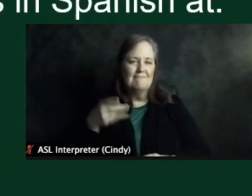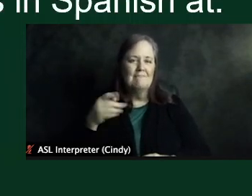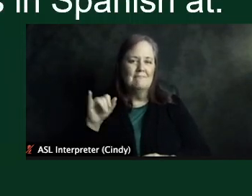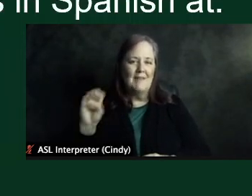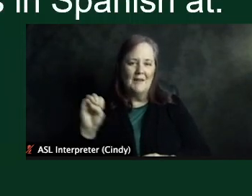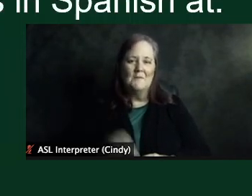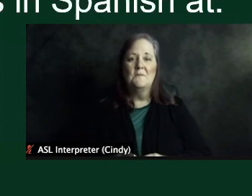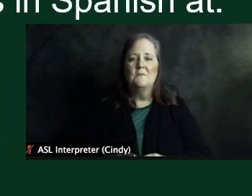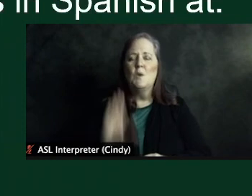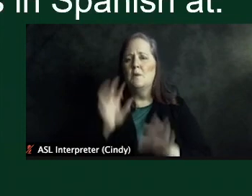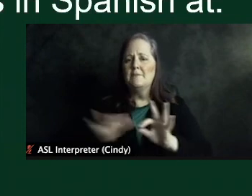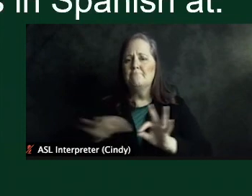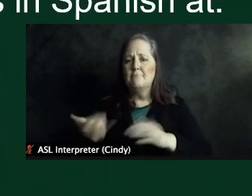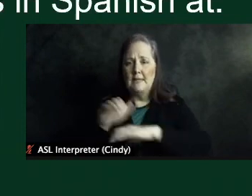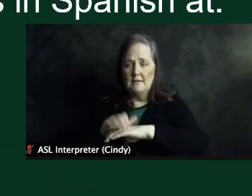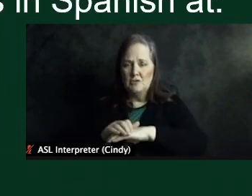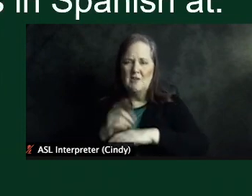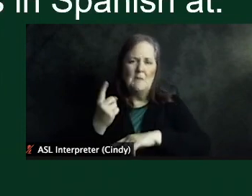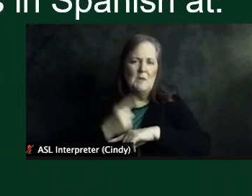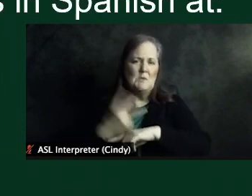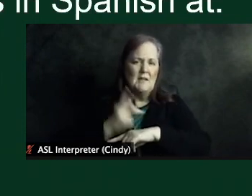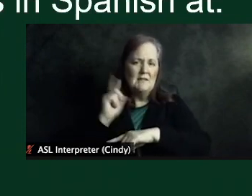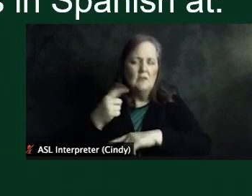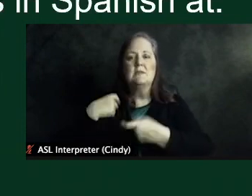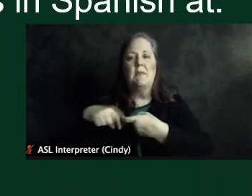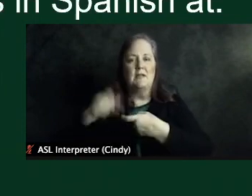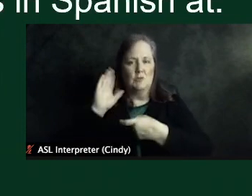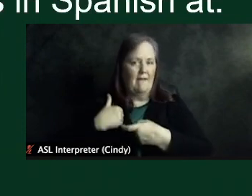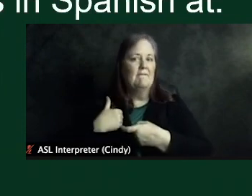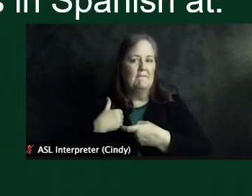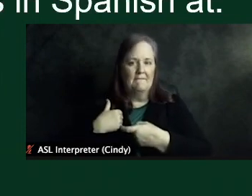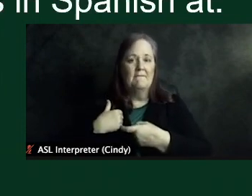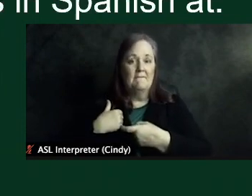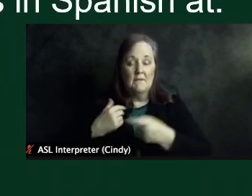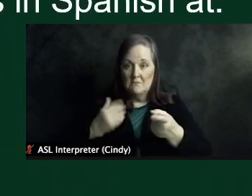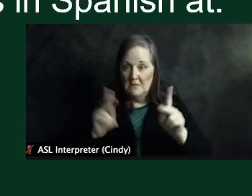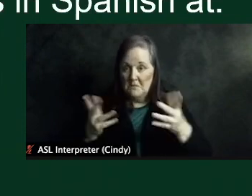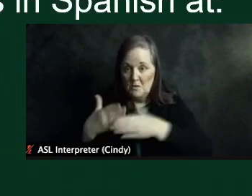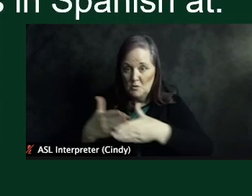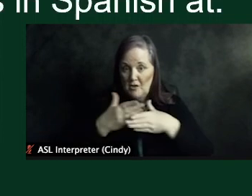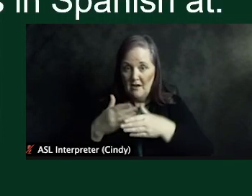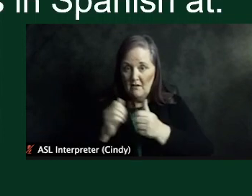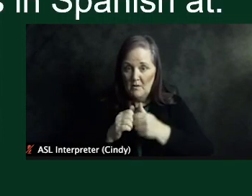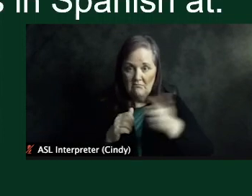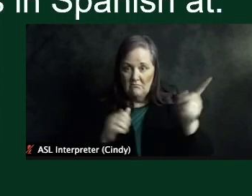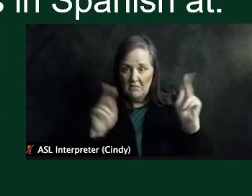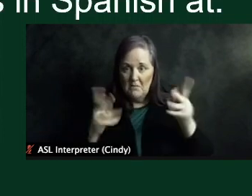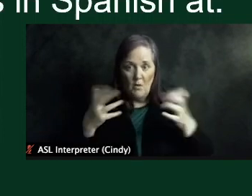that haven't been reached before when we've done this event, please do share that information with them. Also, we will have the initiatives --